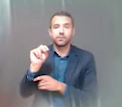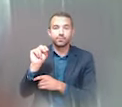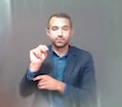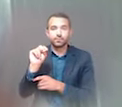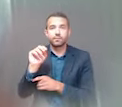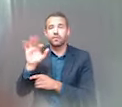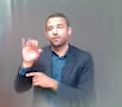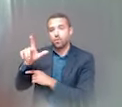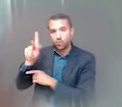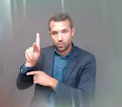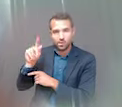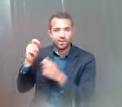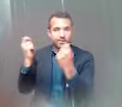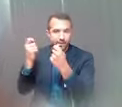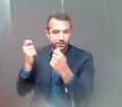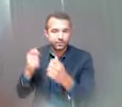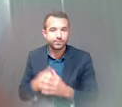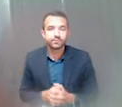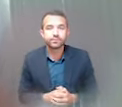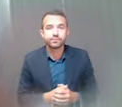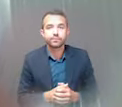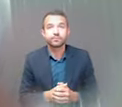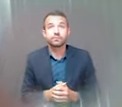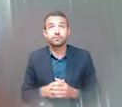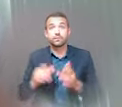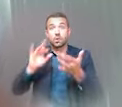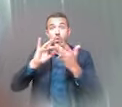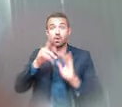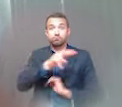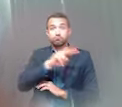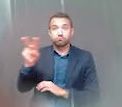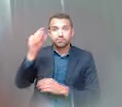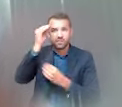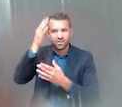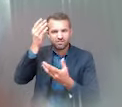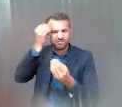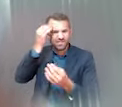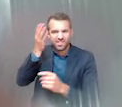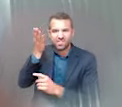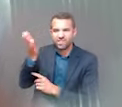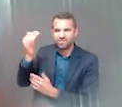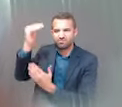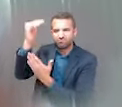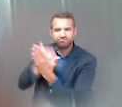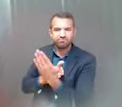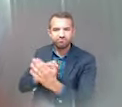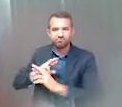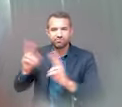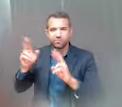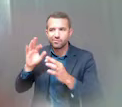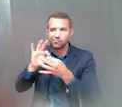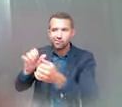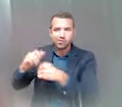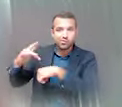to check out festival.si.edu to learn more about our programs, education, resources, and more.